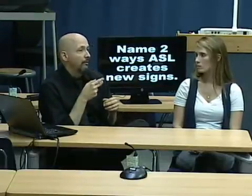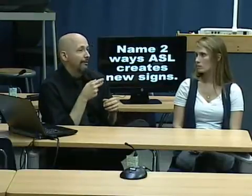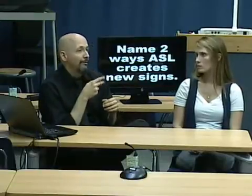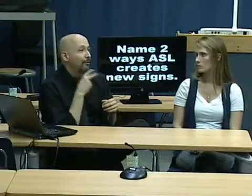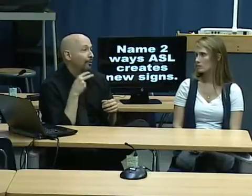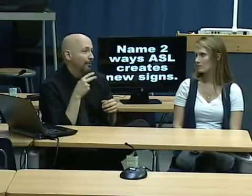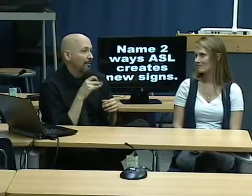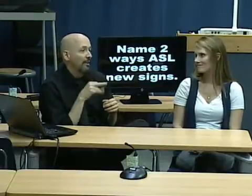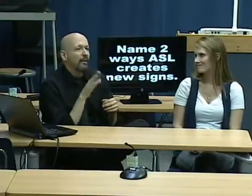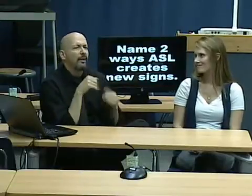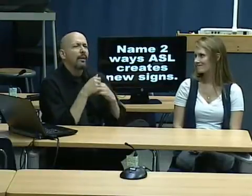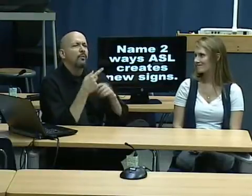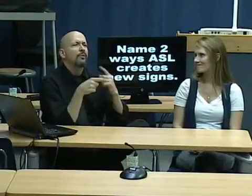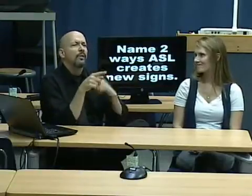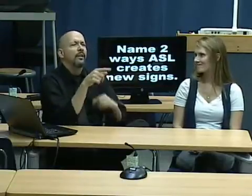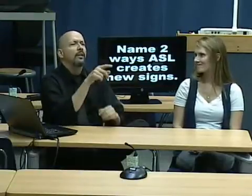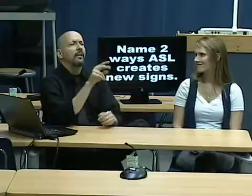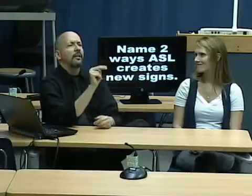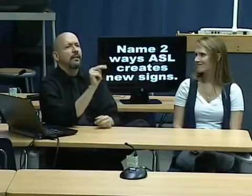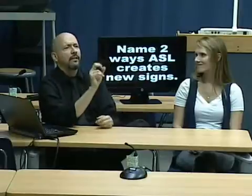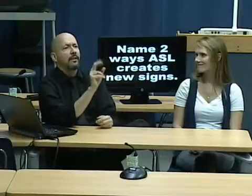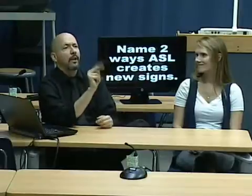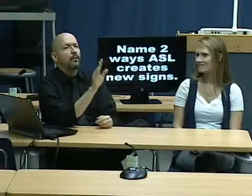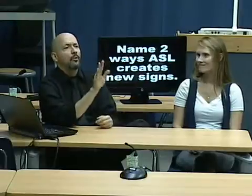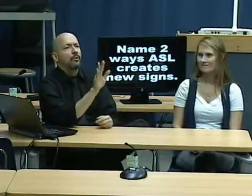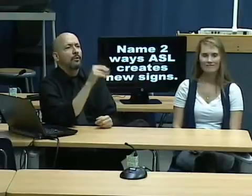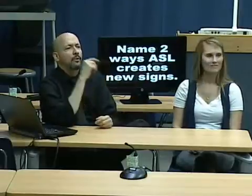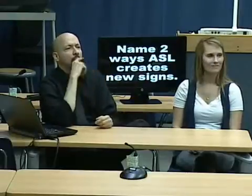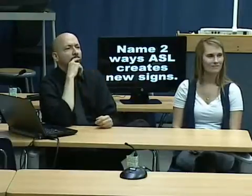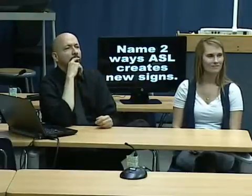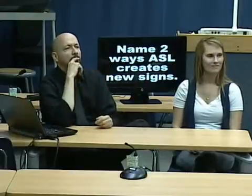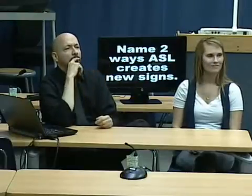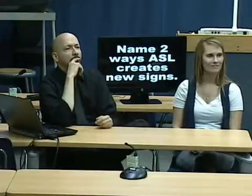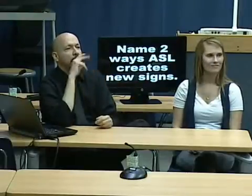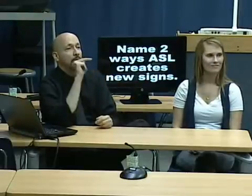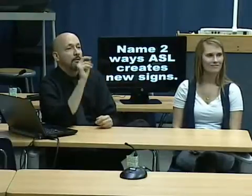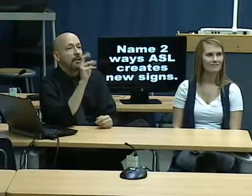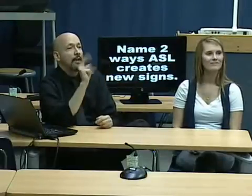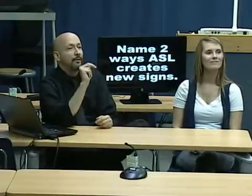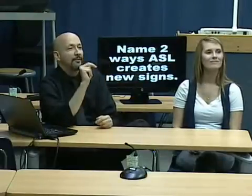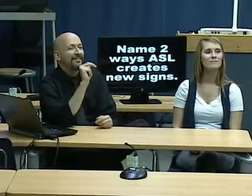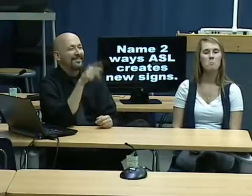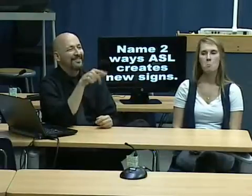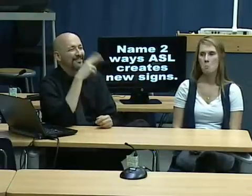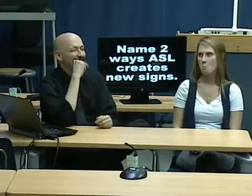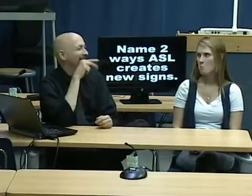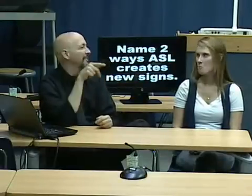Verb. Hey, what's your sign for NOUN? N-O-U-N?